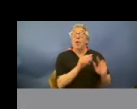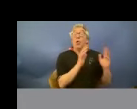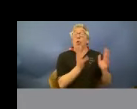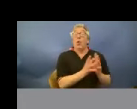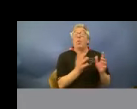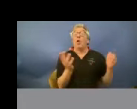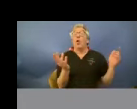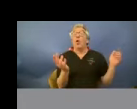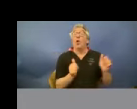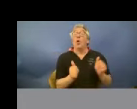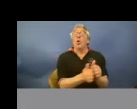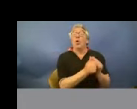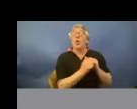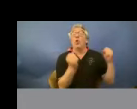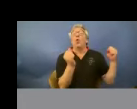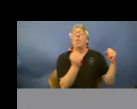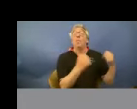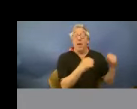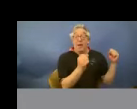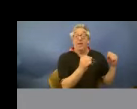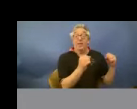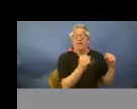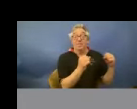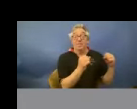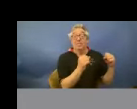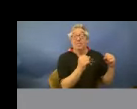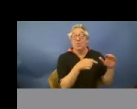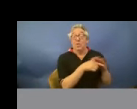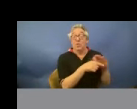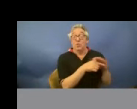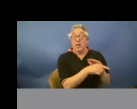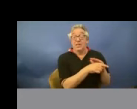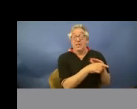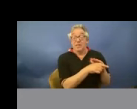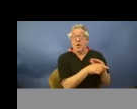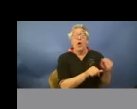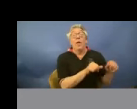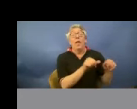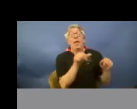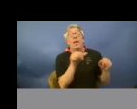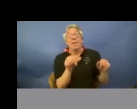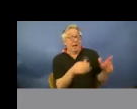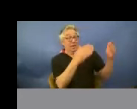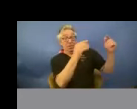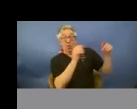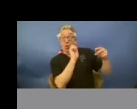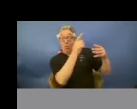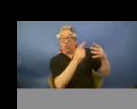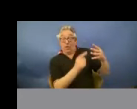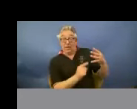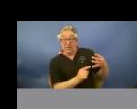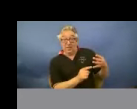of them would be very easy to relate to these areas.